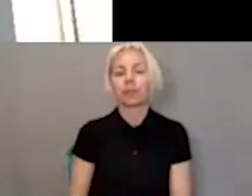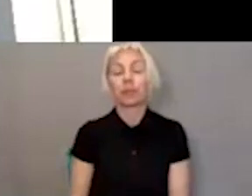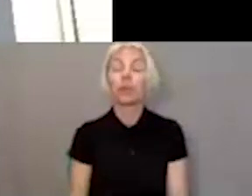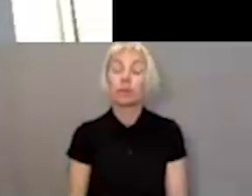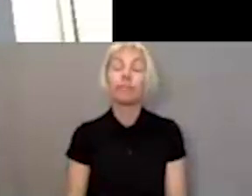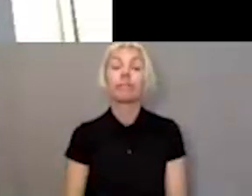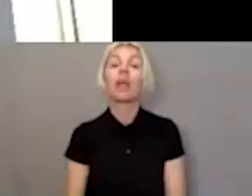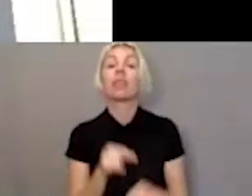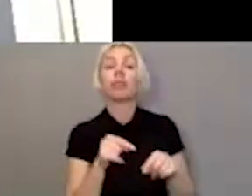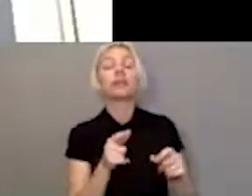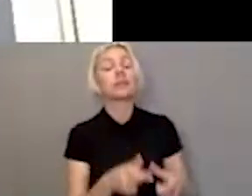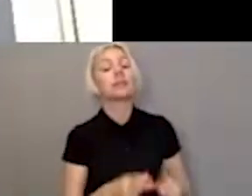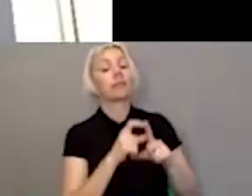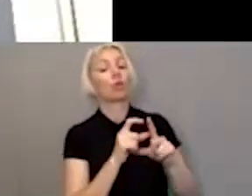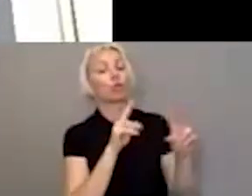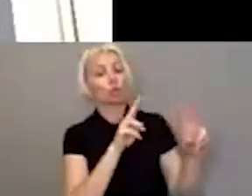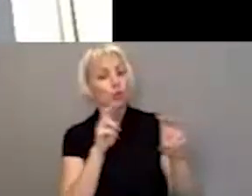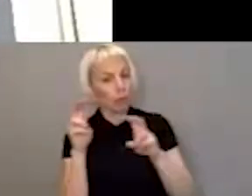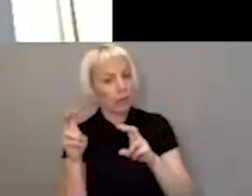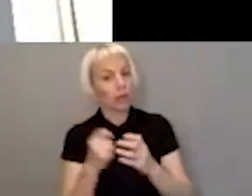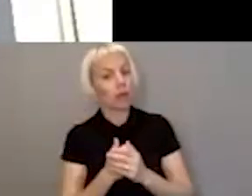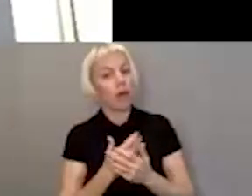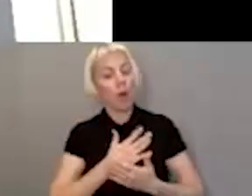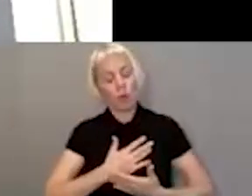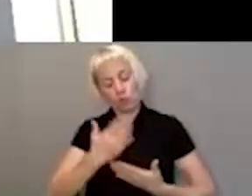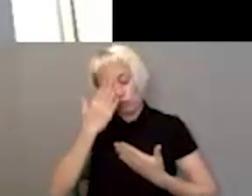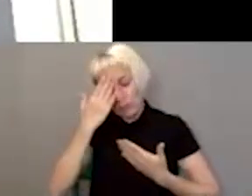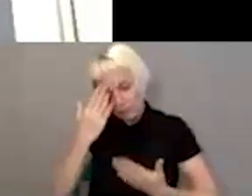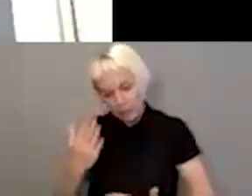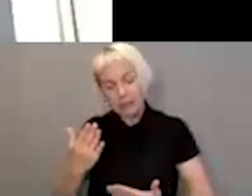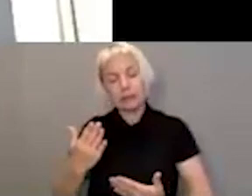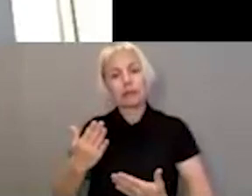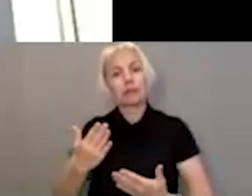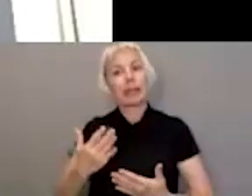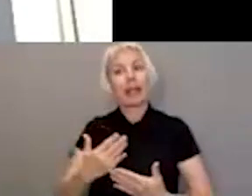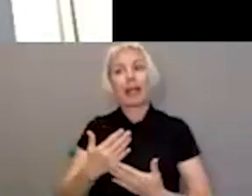respect and recognise those that in any way have been impacted through these things. And